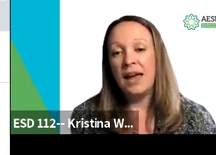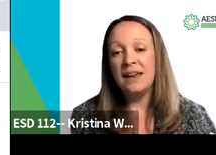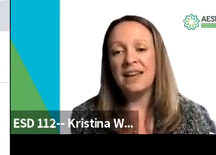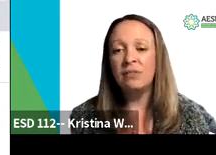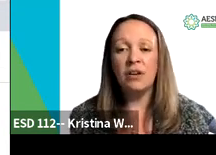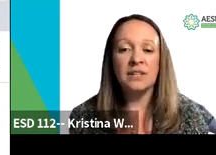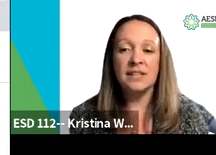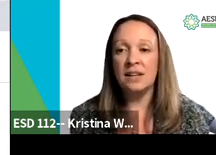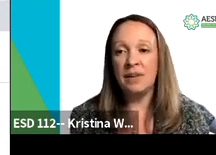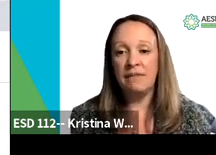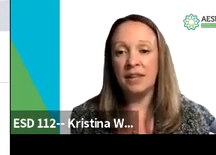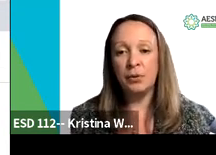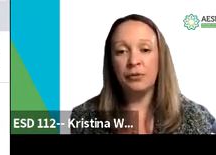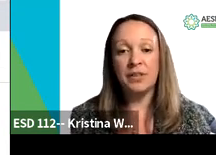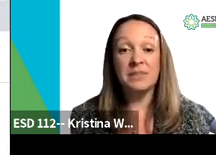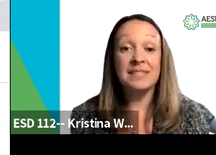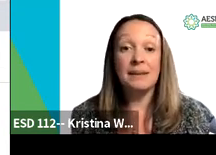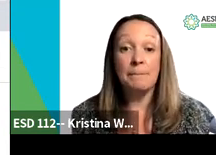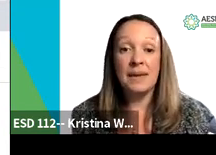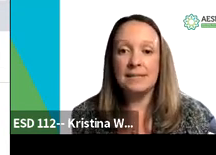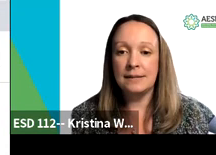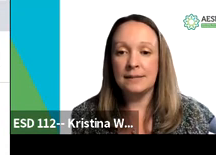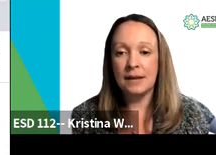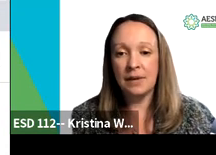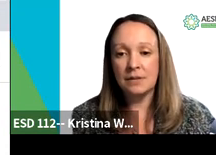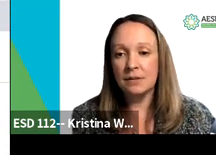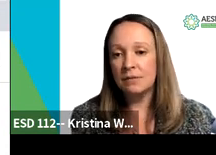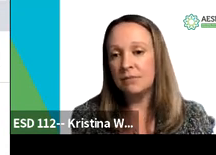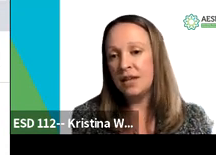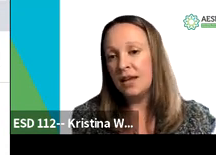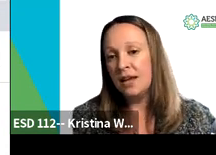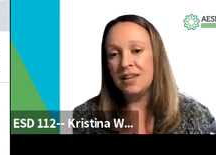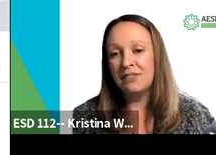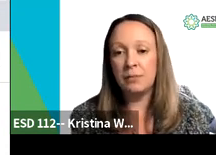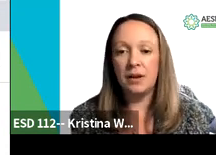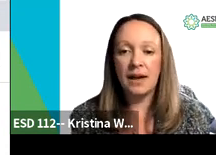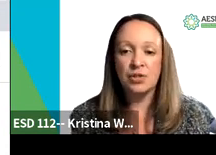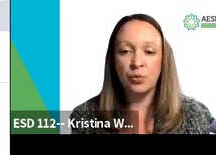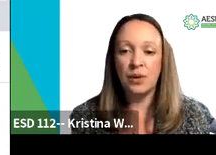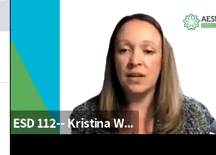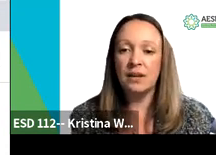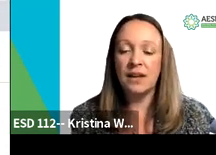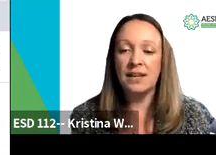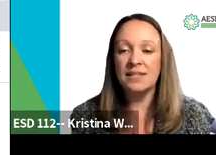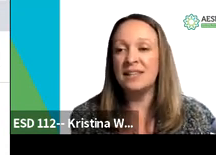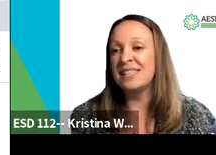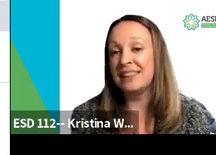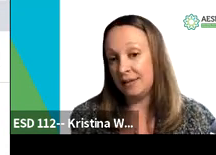ESD 112-- Kristina Wambold: And how long is it going to be available for them to submit an assignment. Yeah, I'll give them an extra week in case it's late.